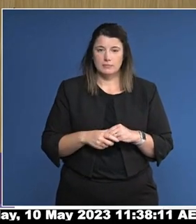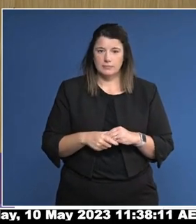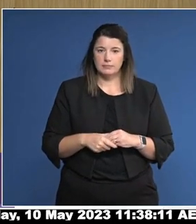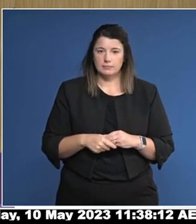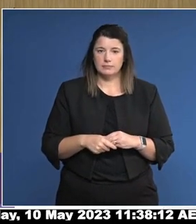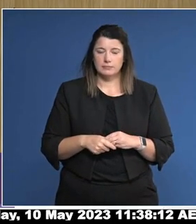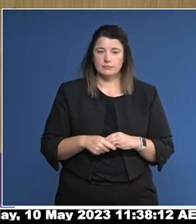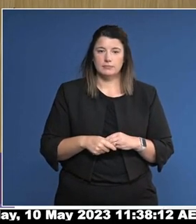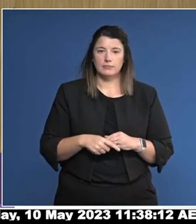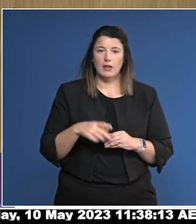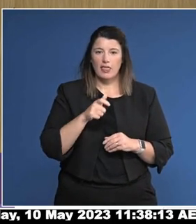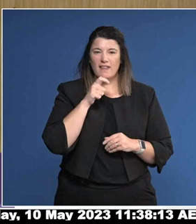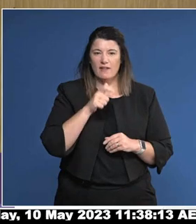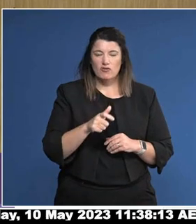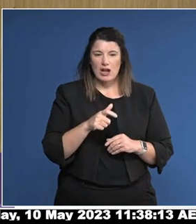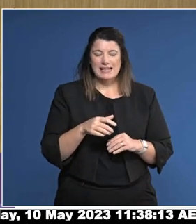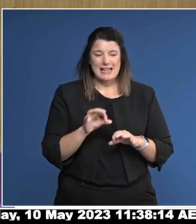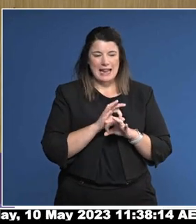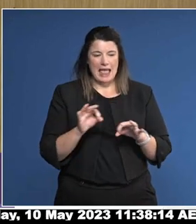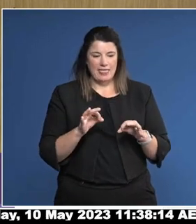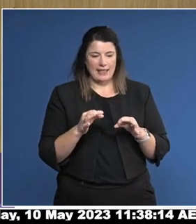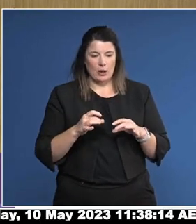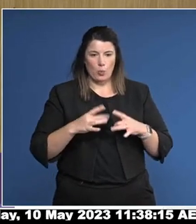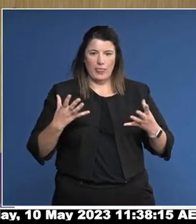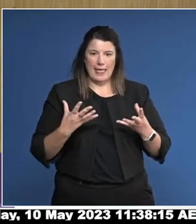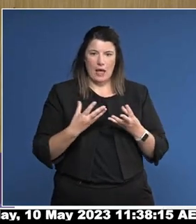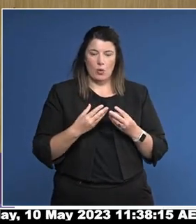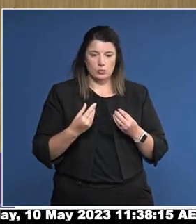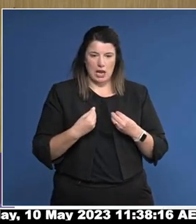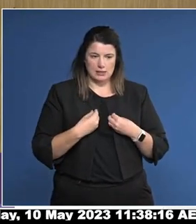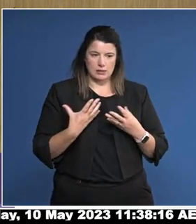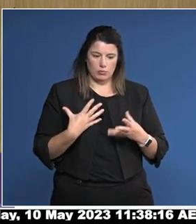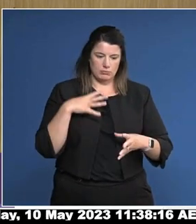'Nothing about us without us' and to ask your understanding of that phrase?